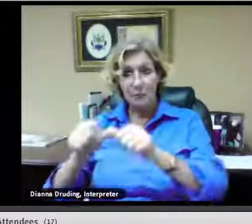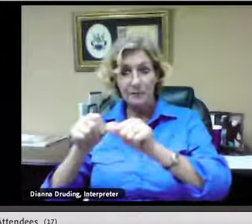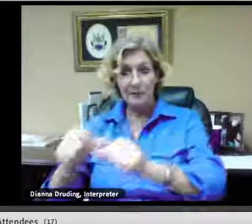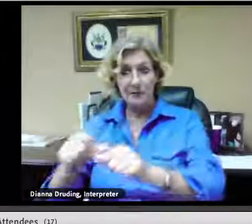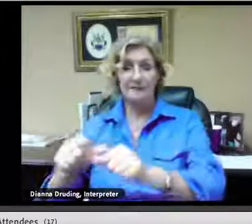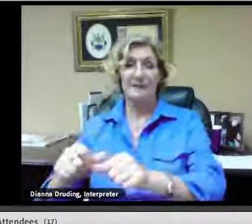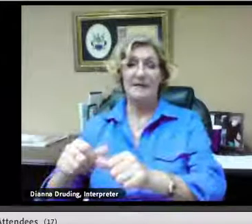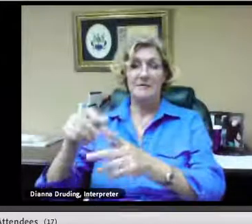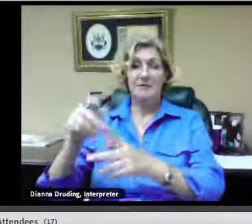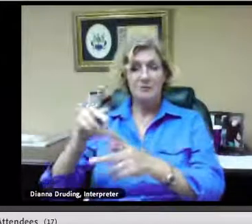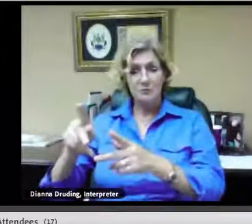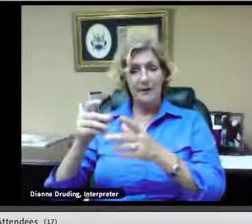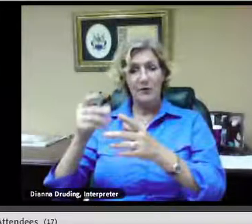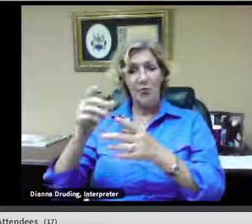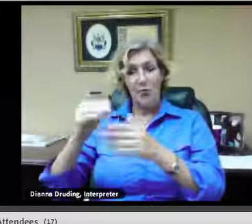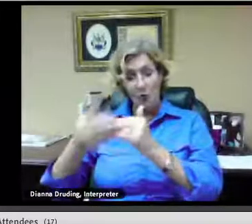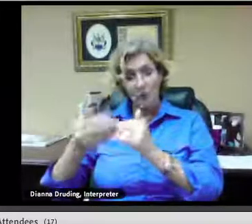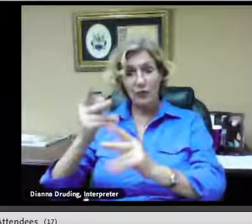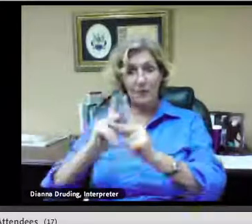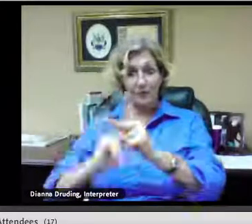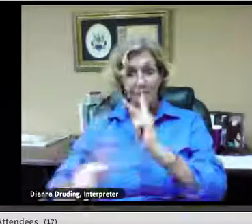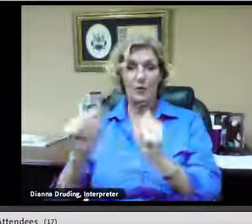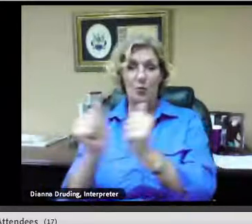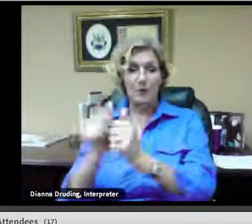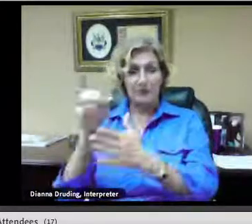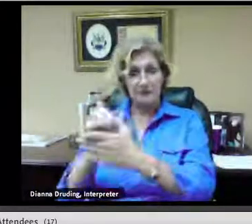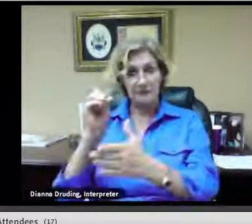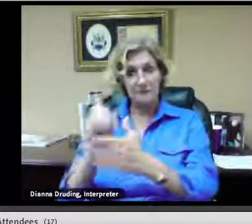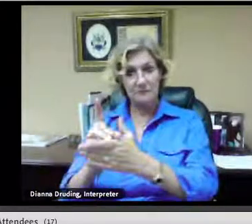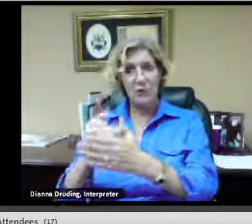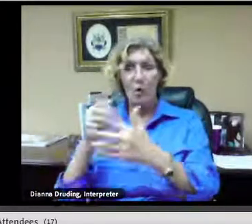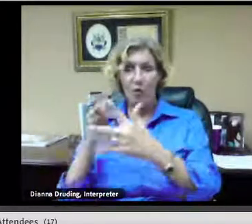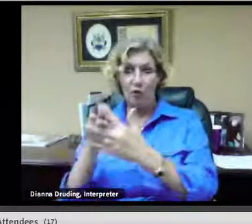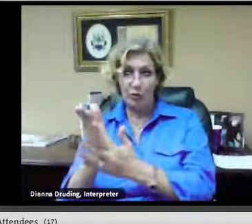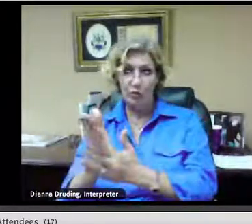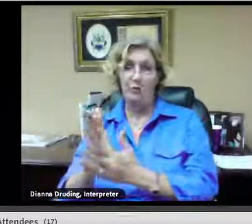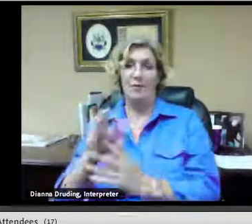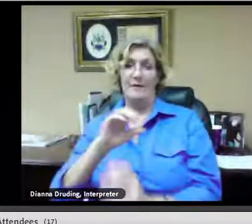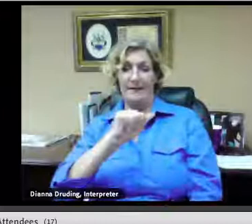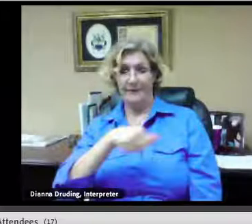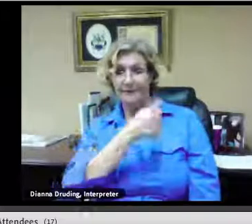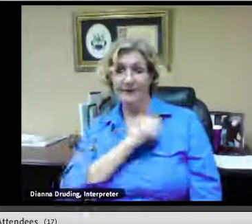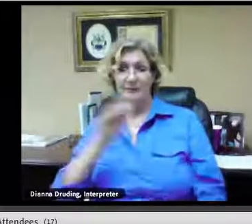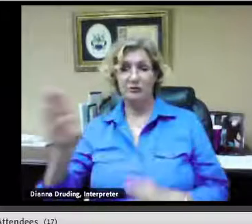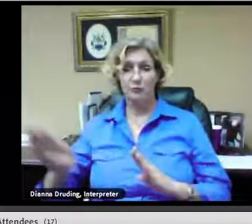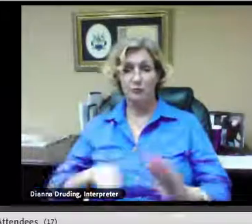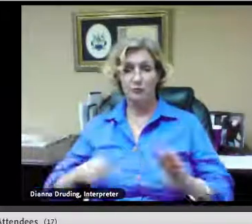behaviors, social structures, rewards and privileges